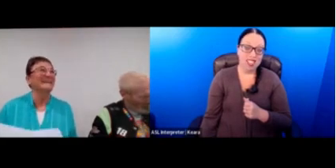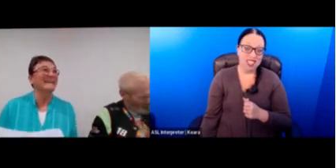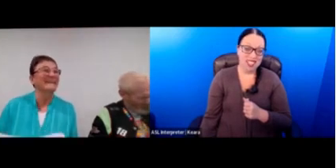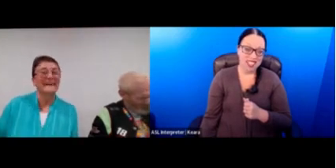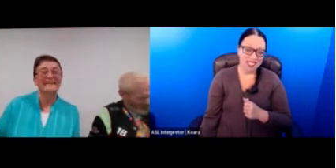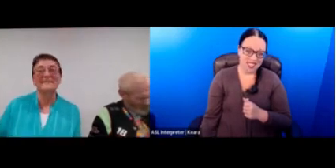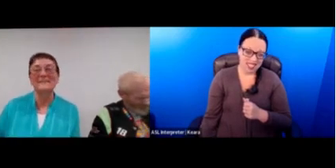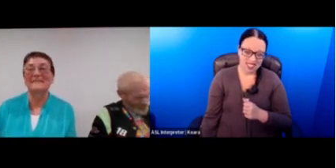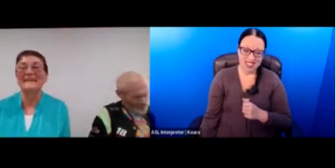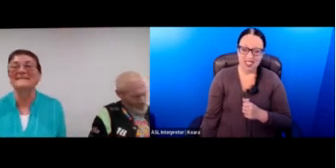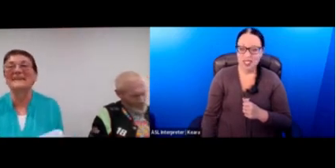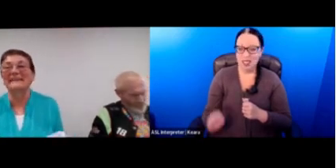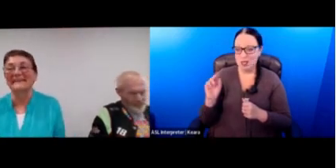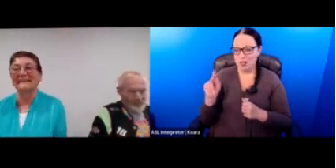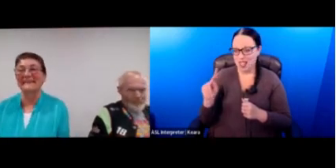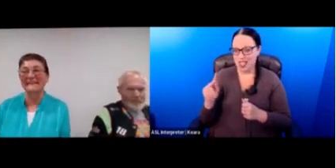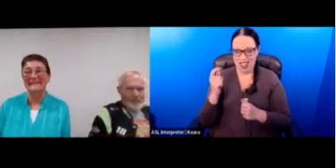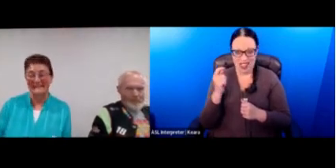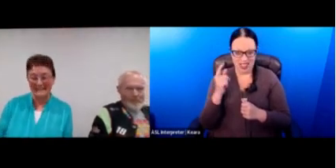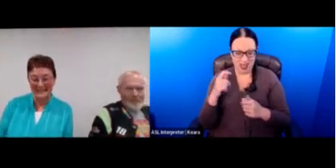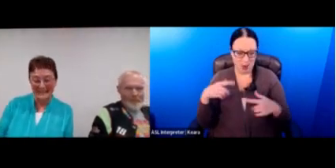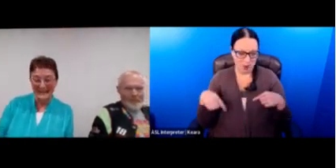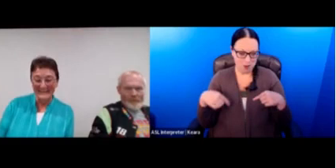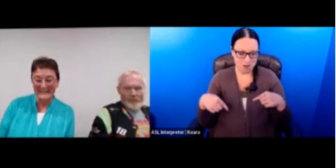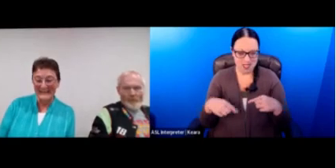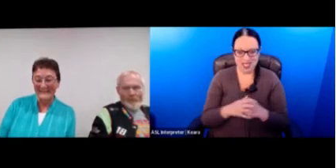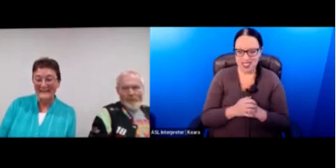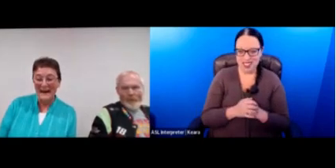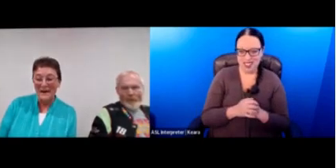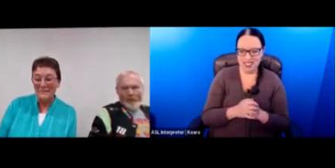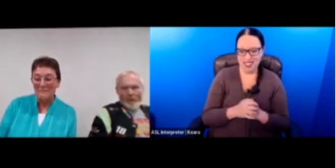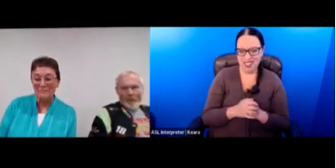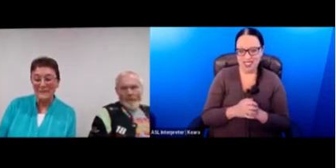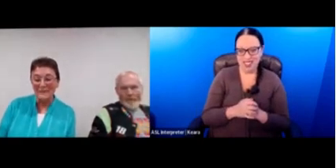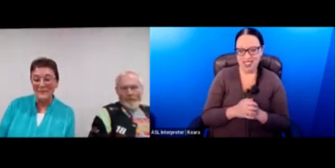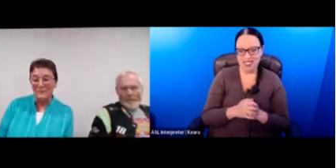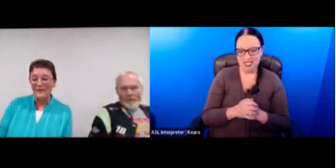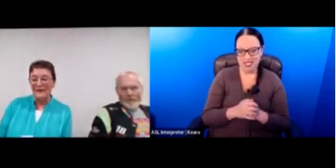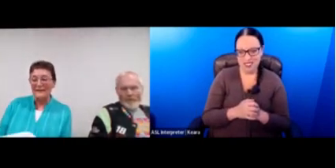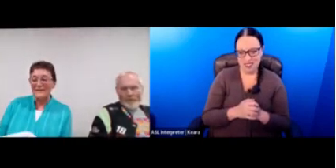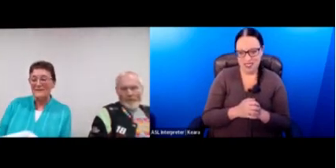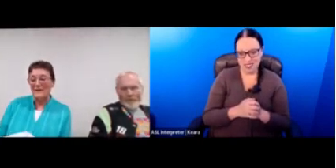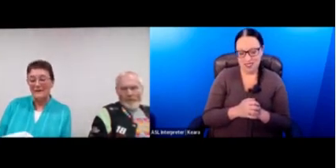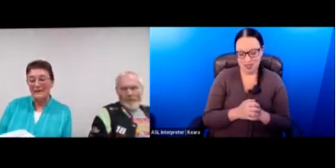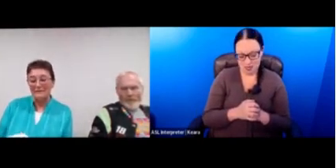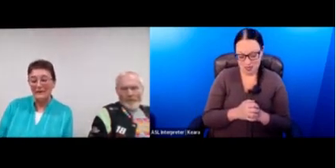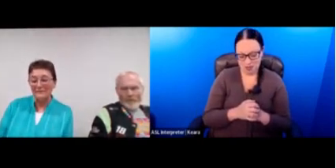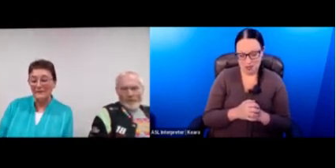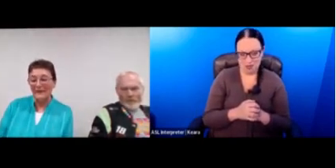All right, I think we're a little stage struck here. Okay. So when changing if nothing